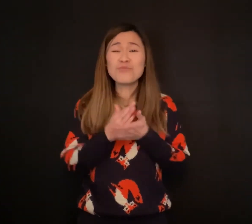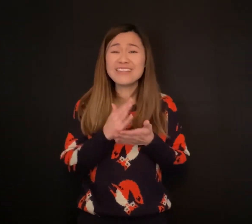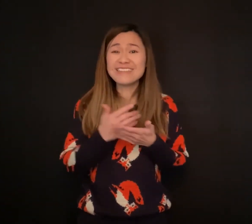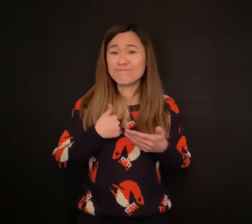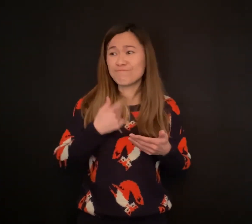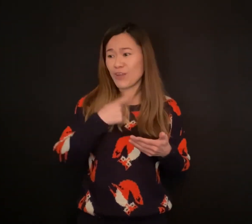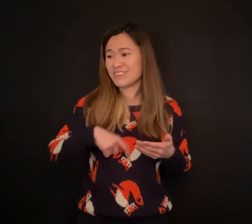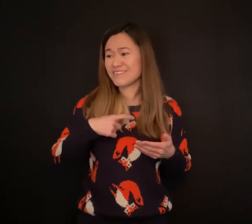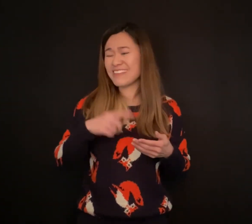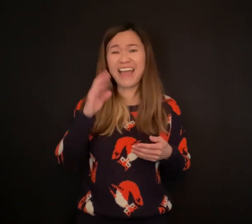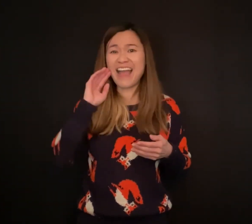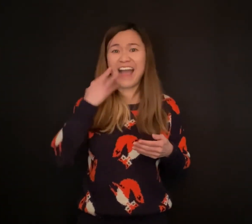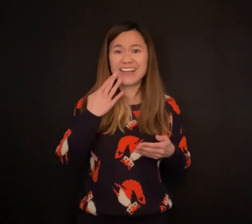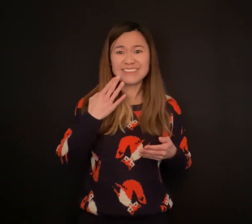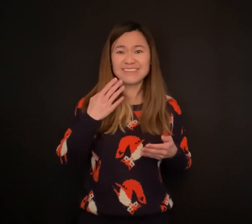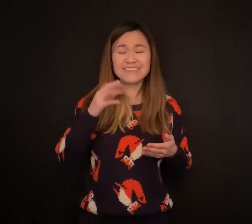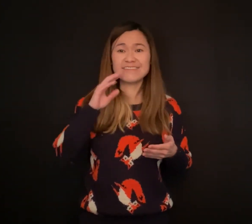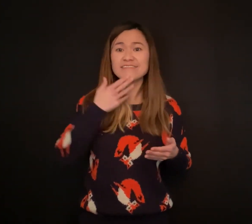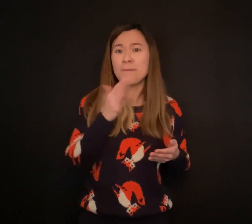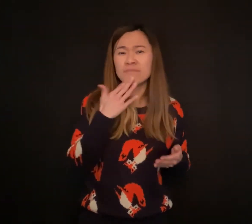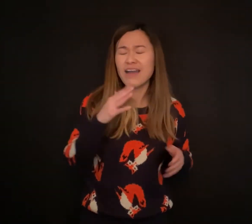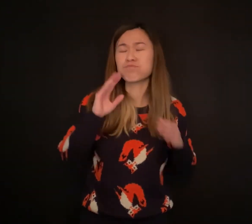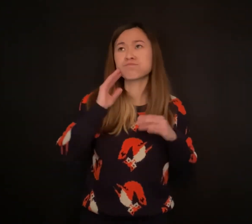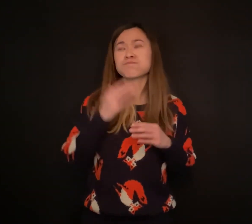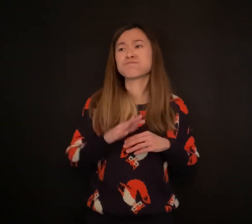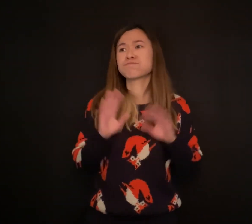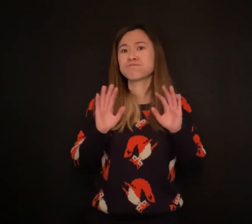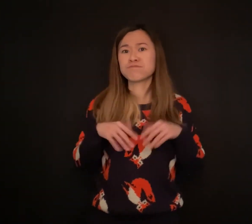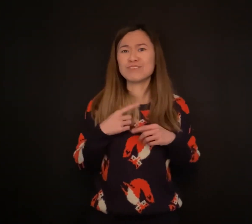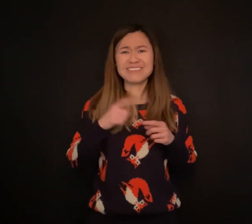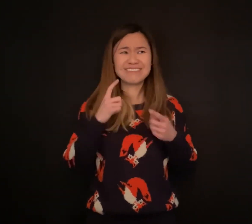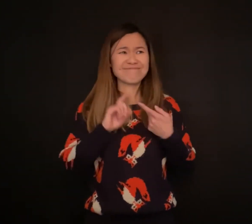Really, I hate summer personally.